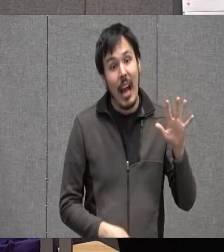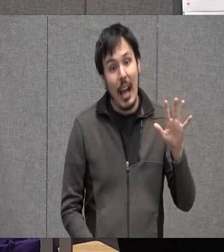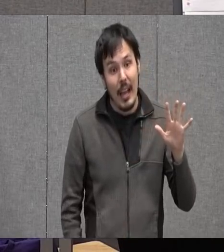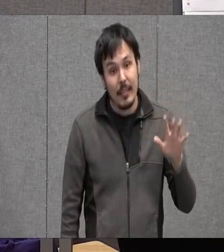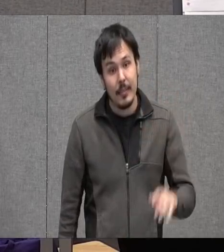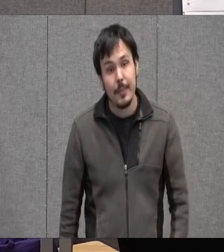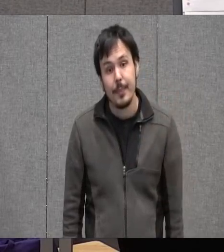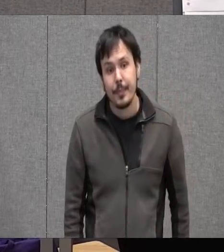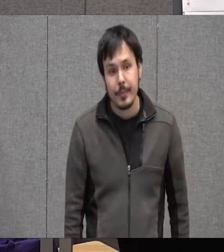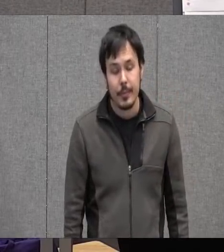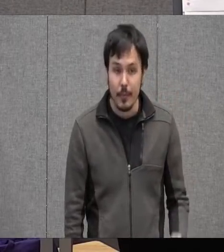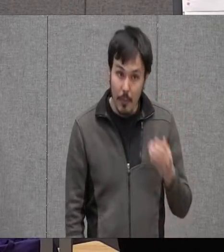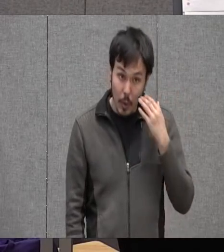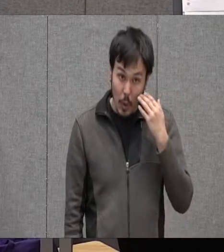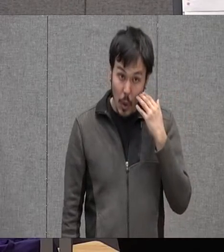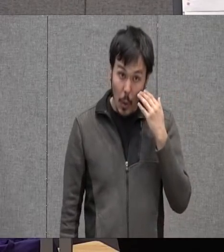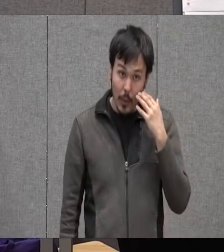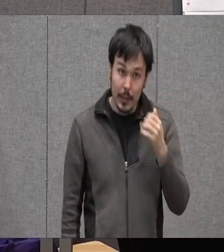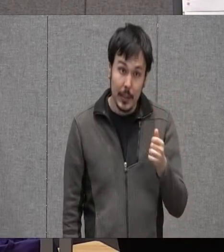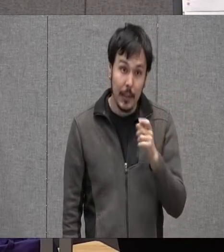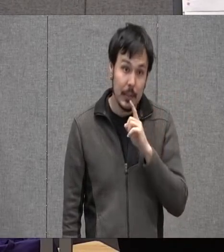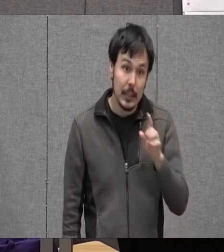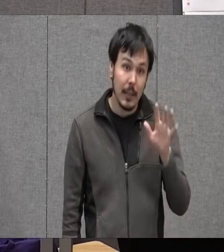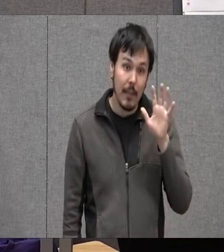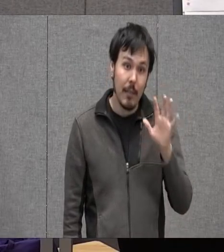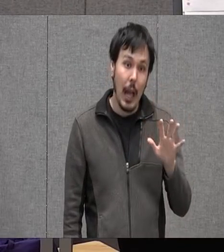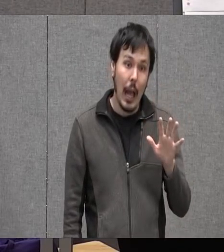So knowing that it's five, where would it be?